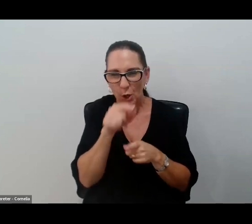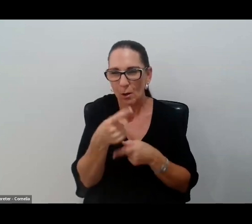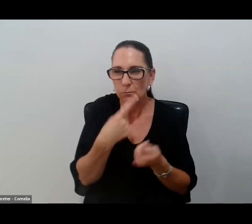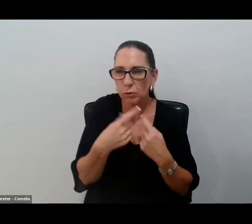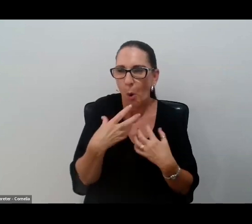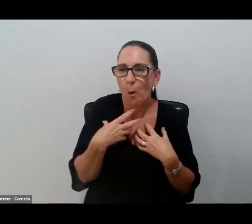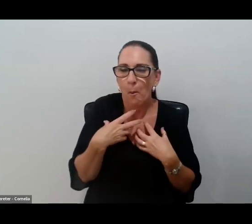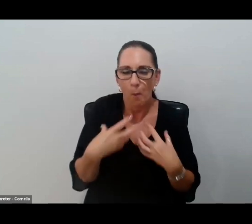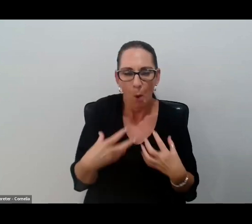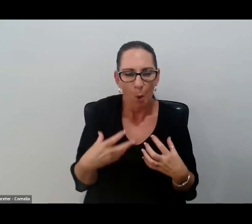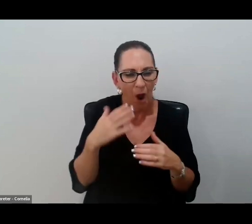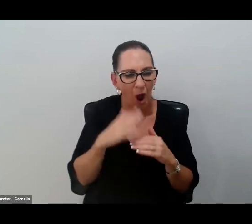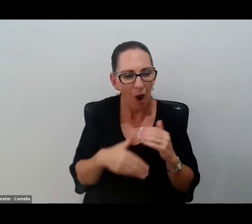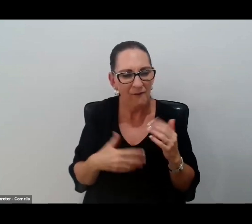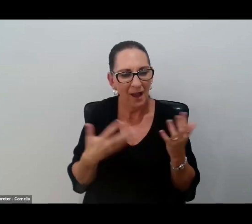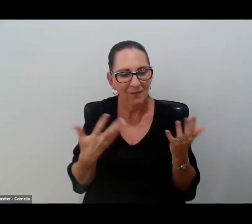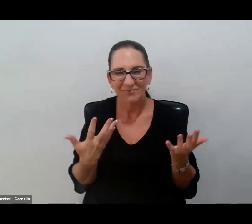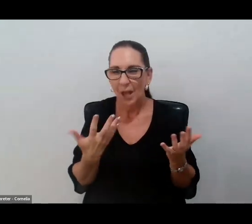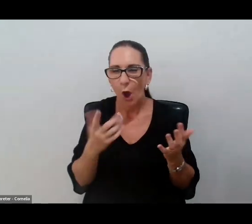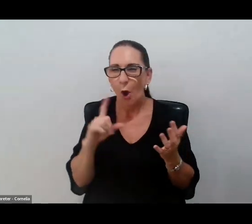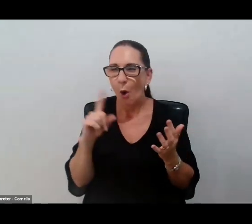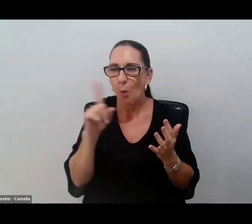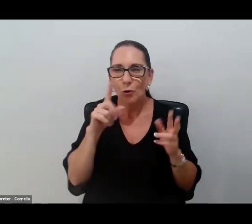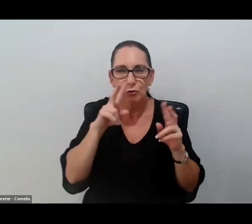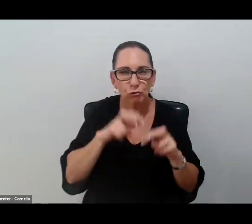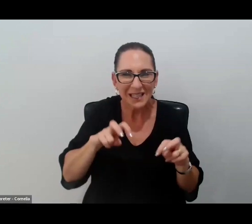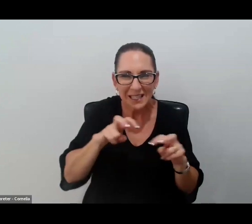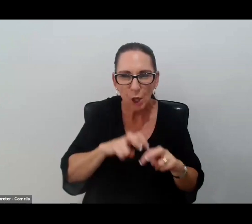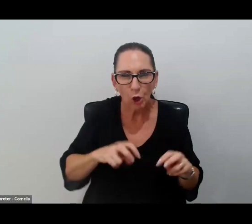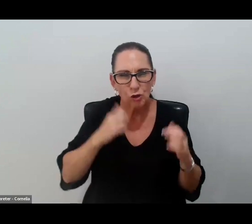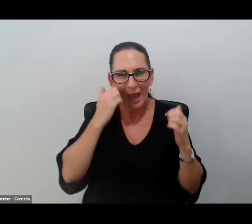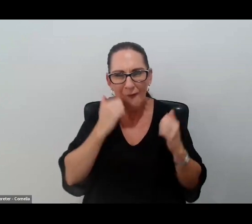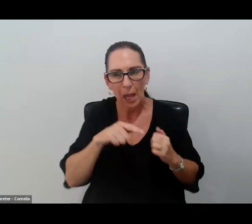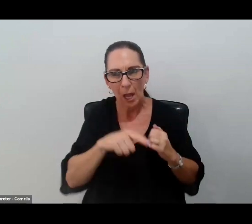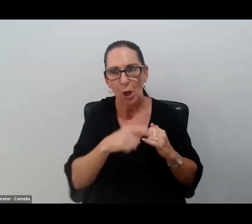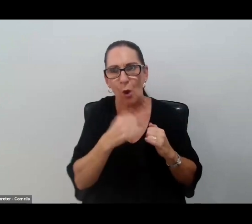what kinds of research or evidence are most urgently needed to understand and address the